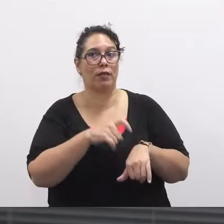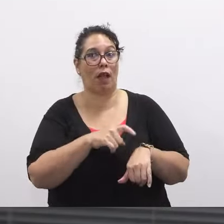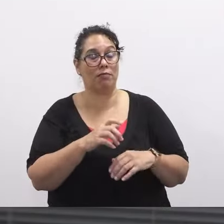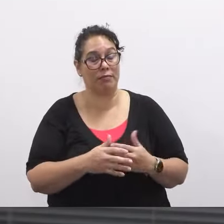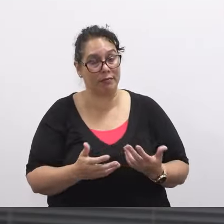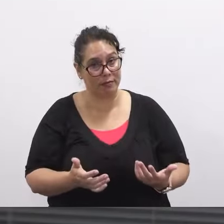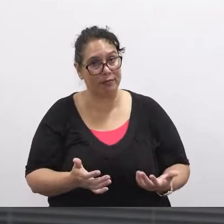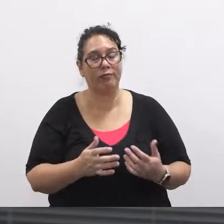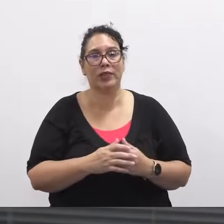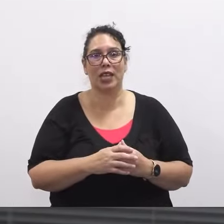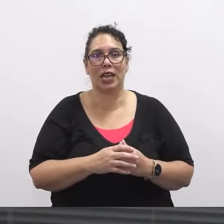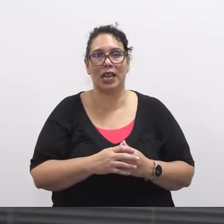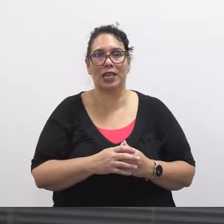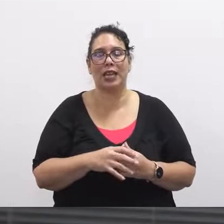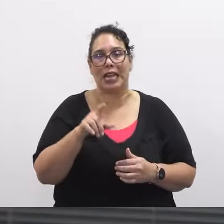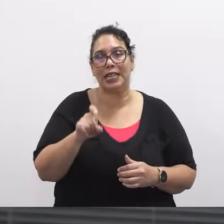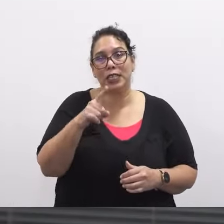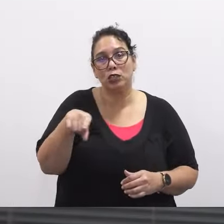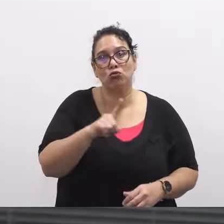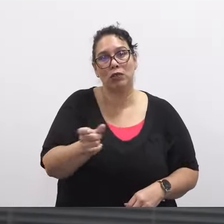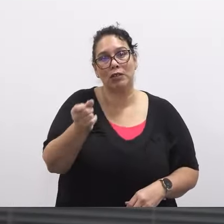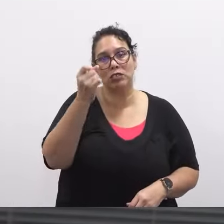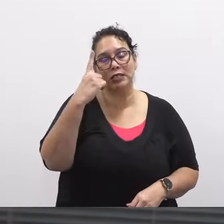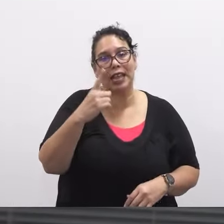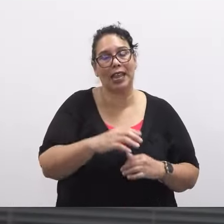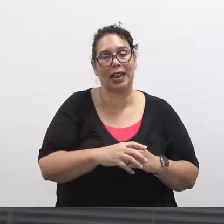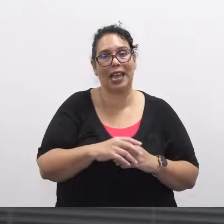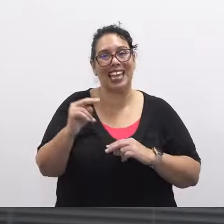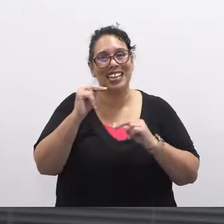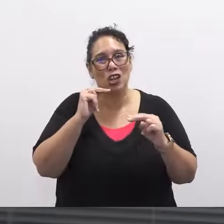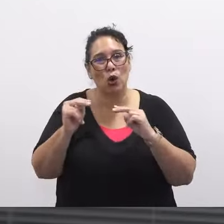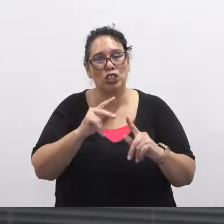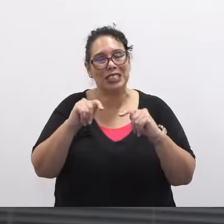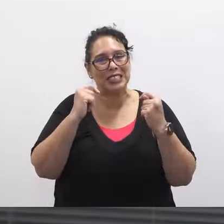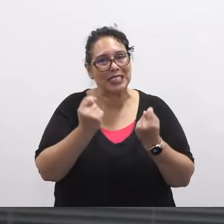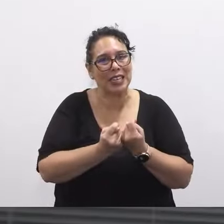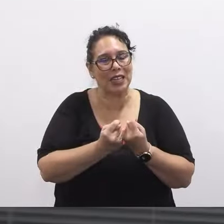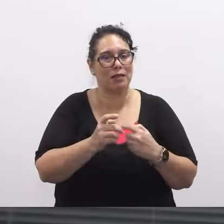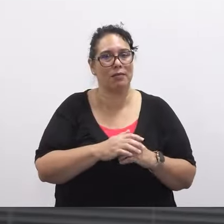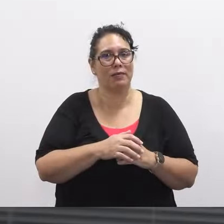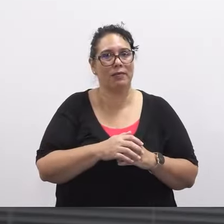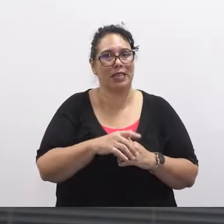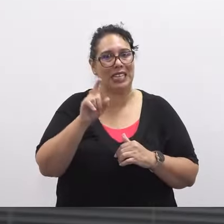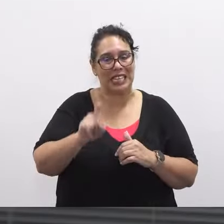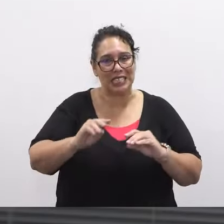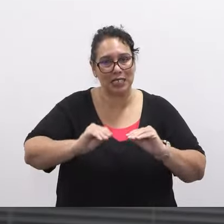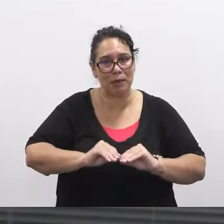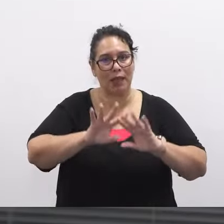I need you to understand that your negotiations team, it's gotta be made clear that,